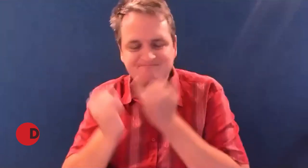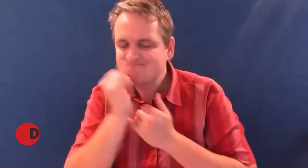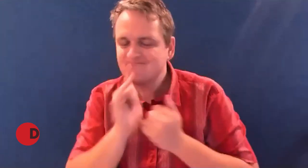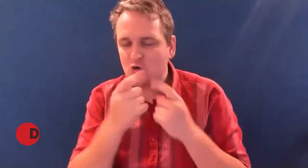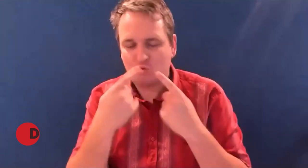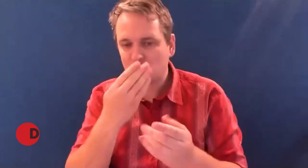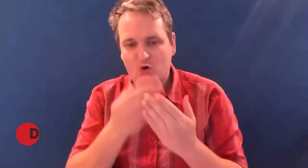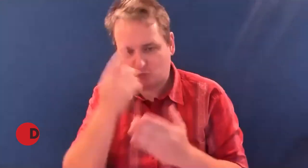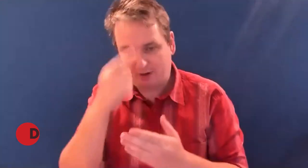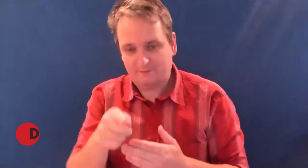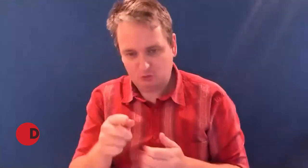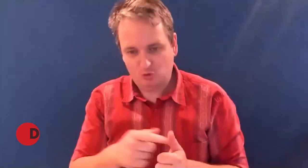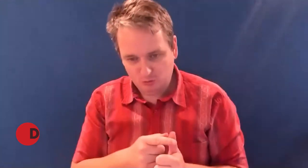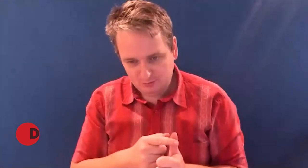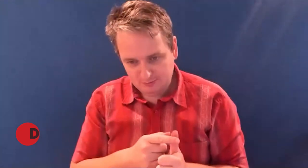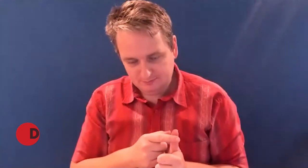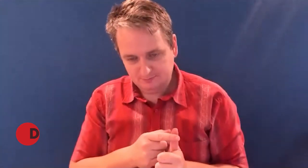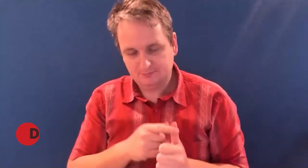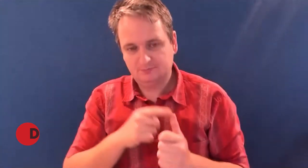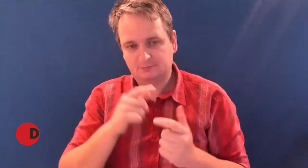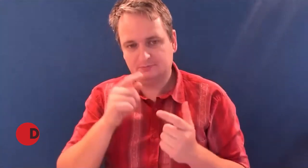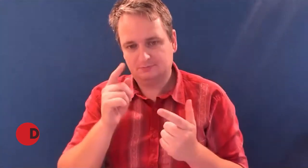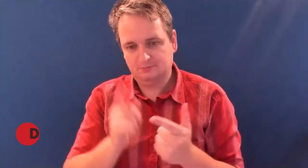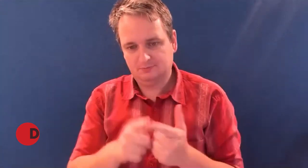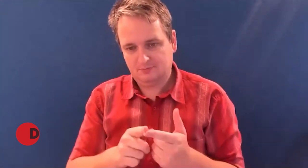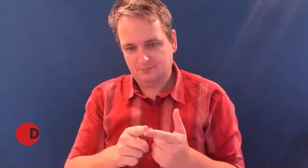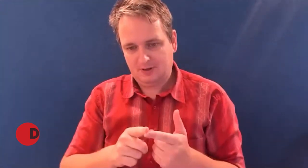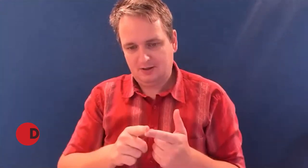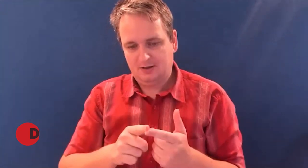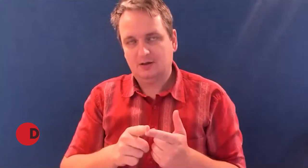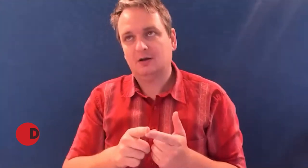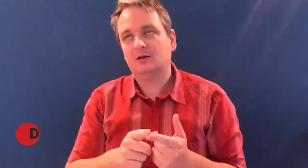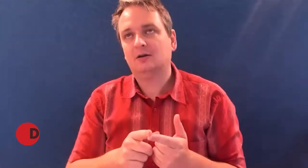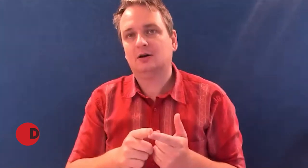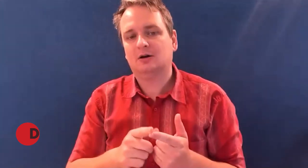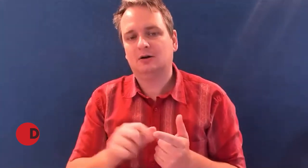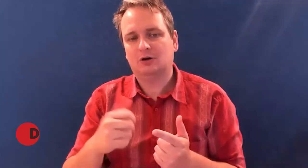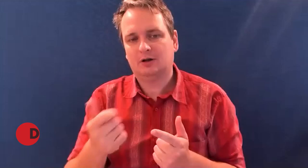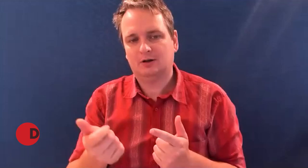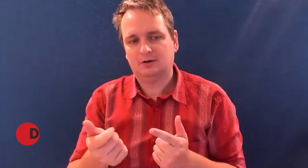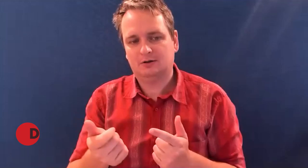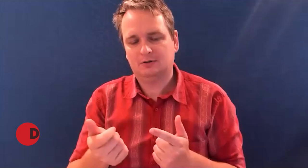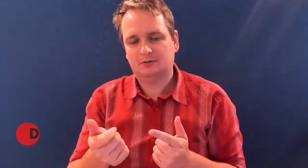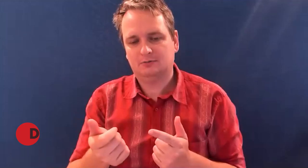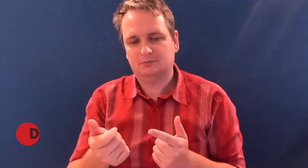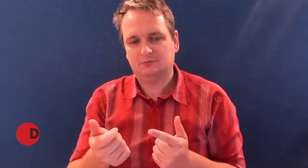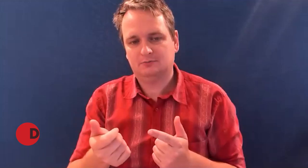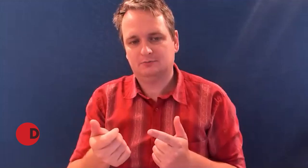but minimizing errors should be on top of the list;